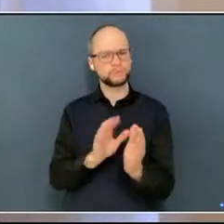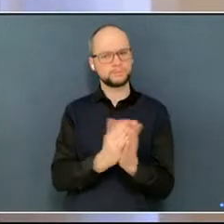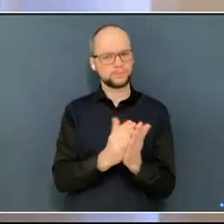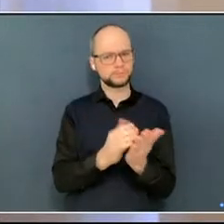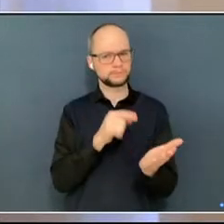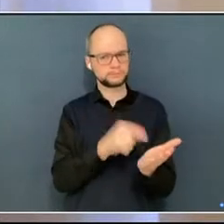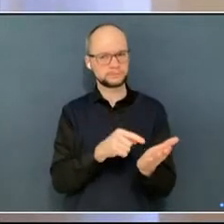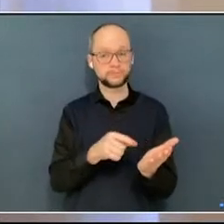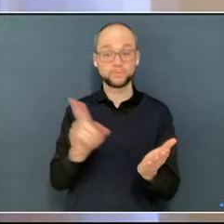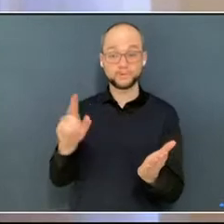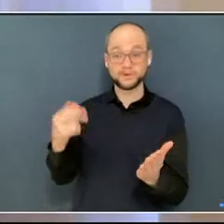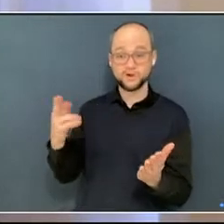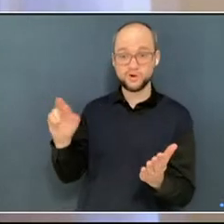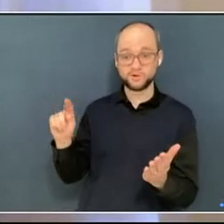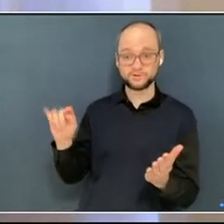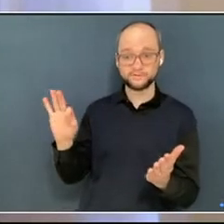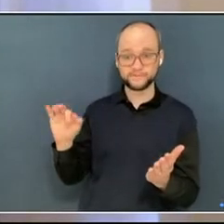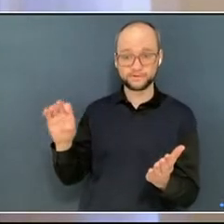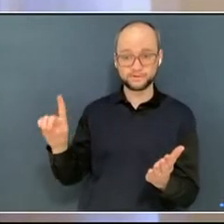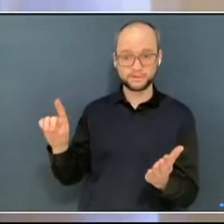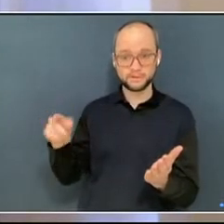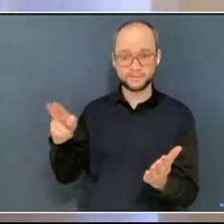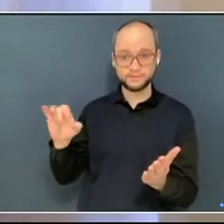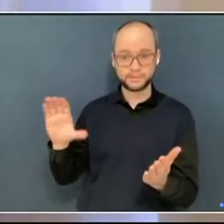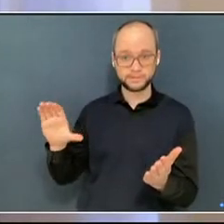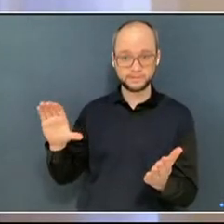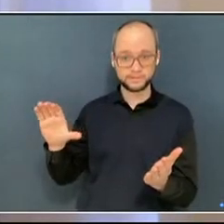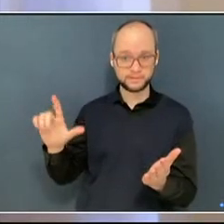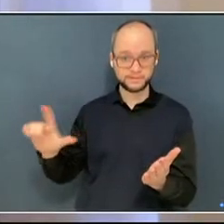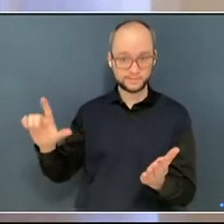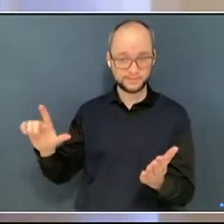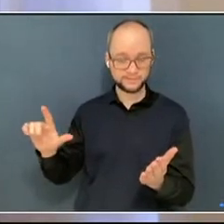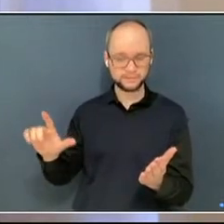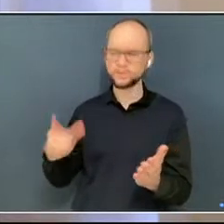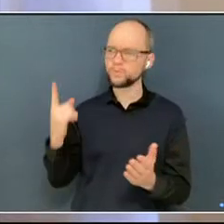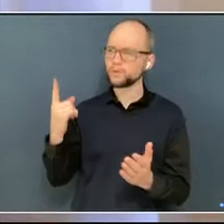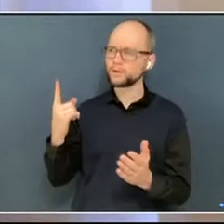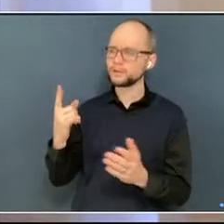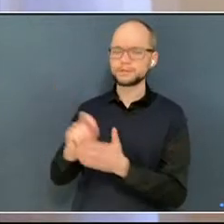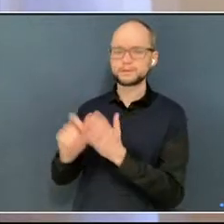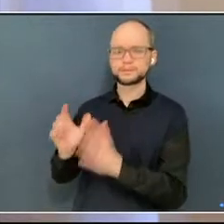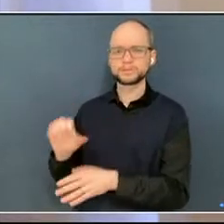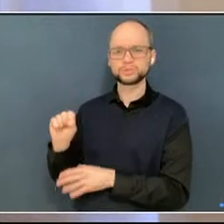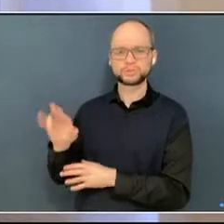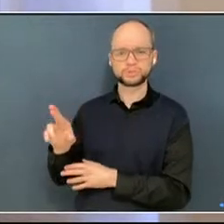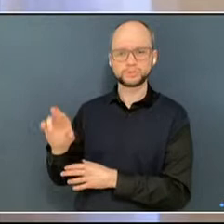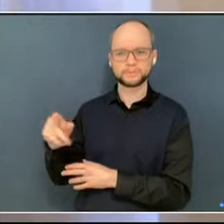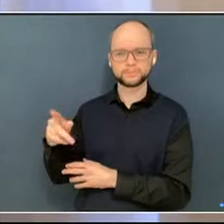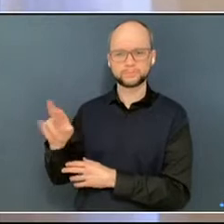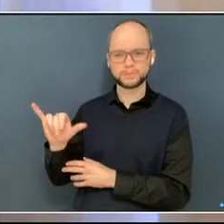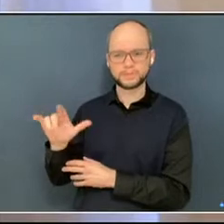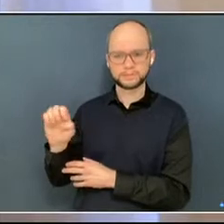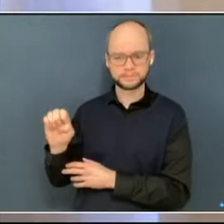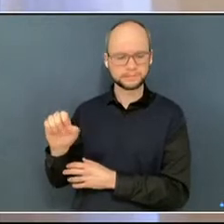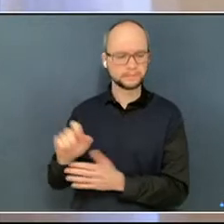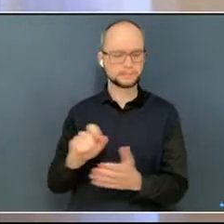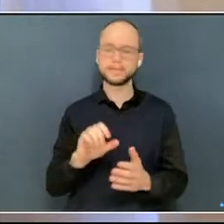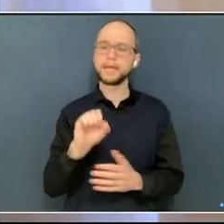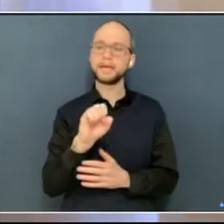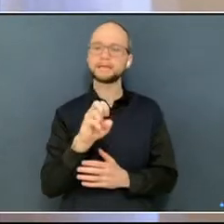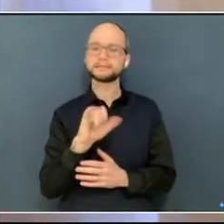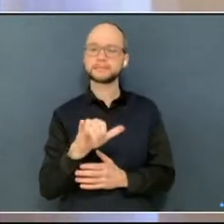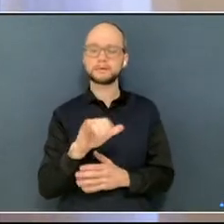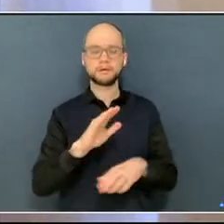library. One by Sir Price called the Essay on the Picturesque. He was a proponent of landscape gardening